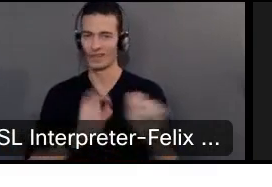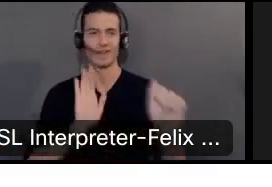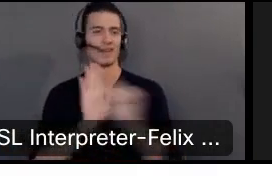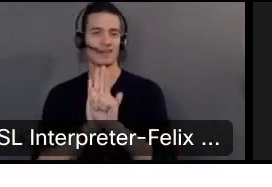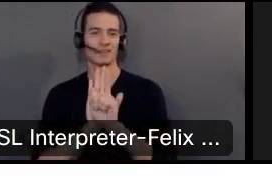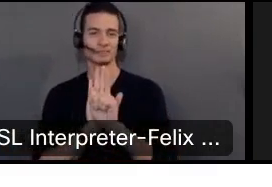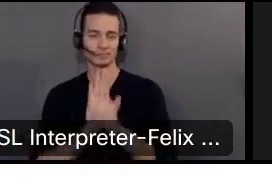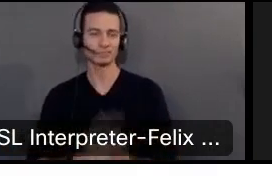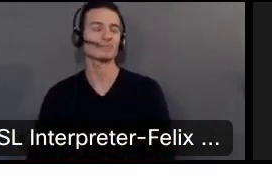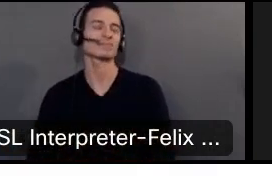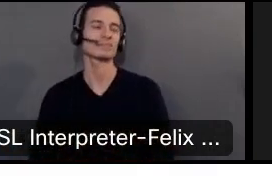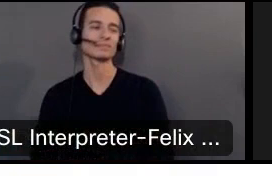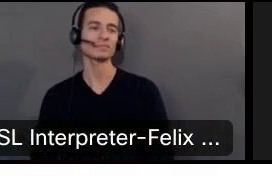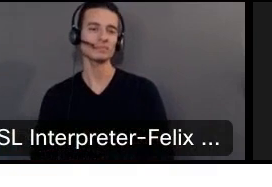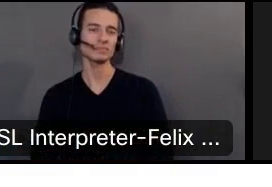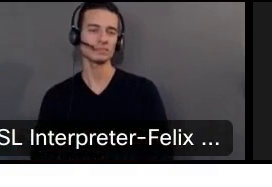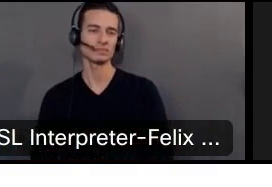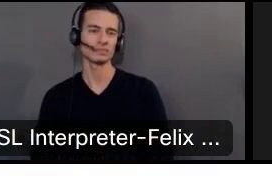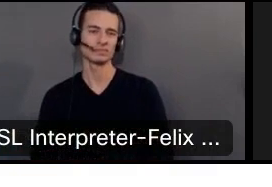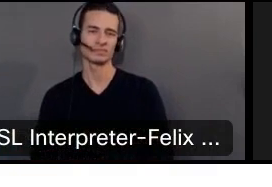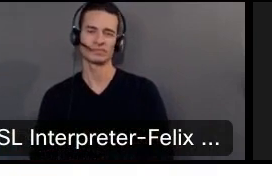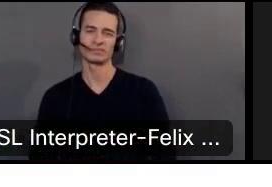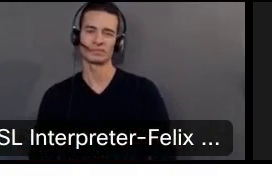Also, we have.